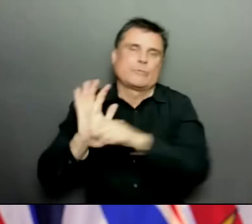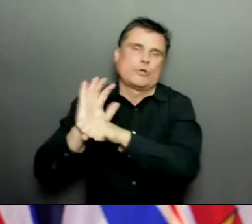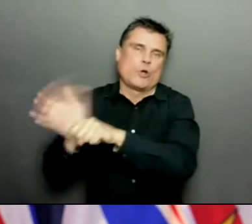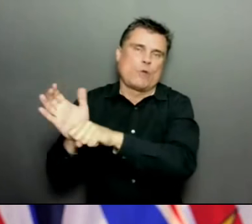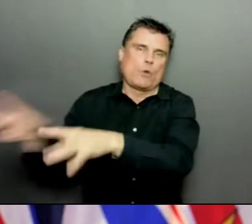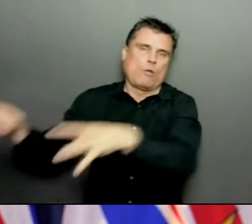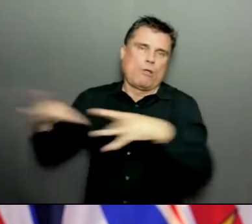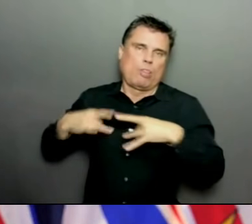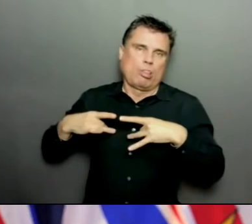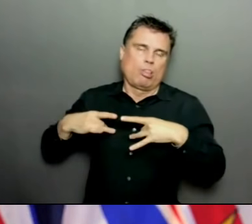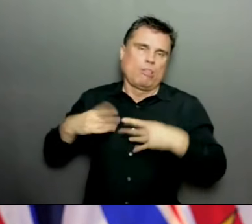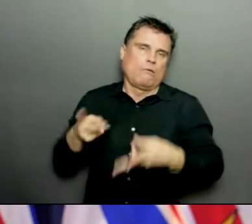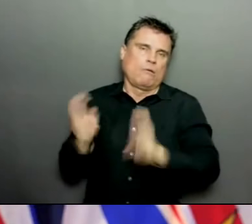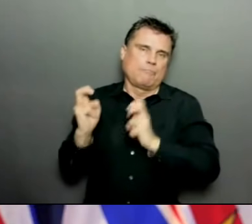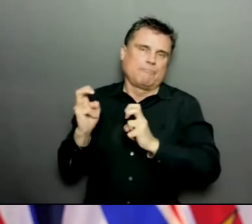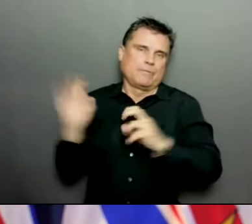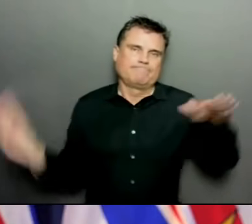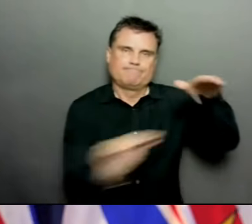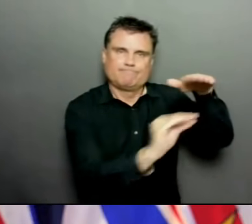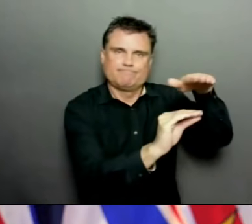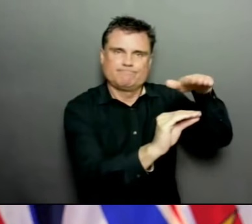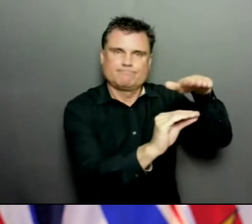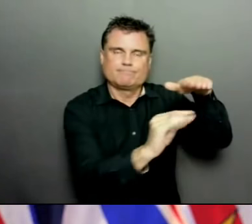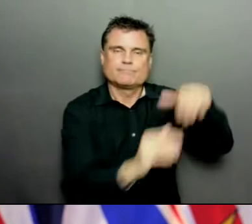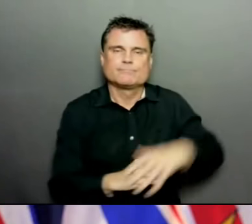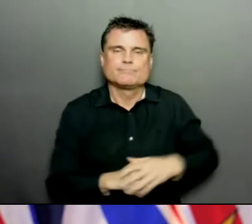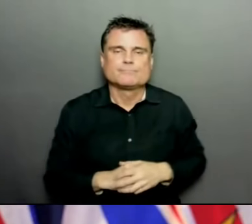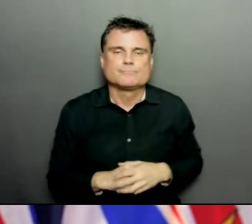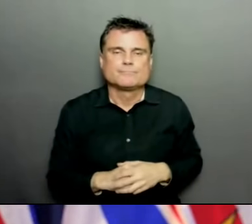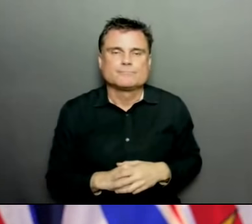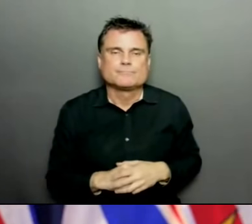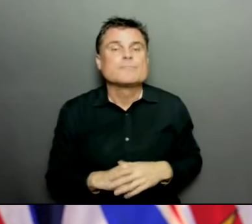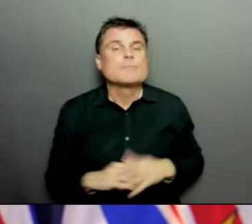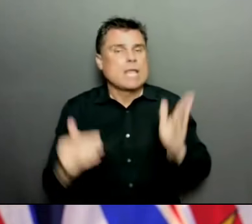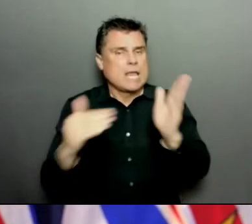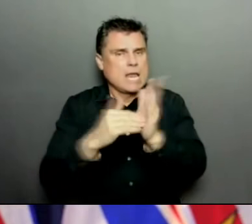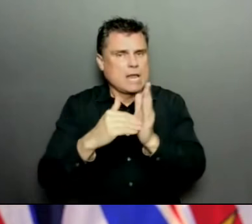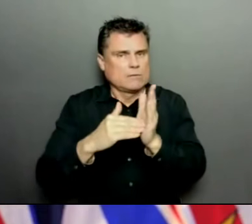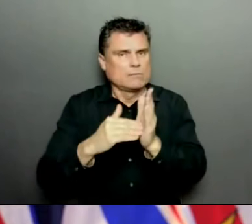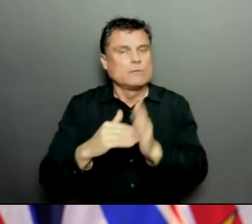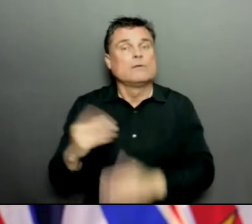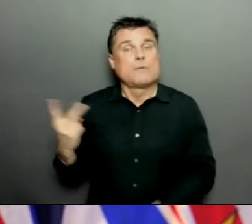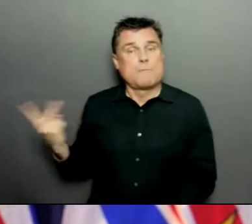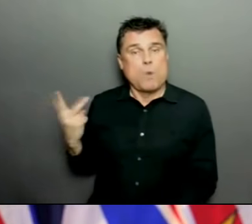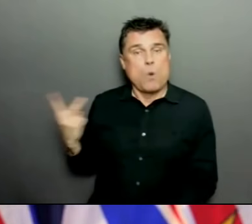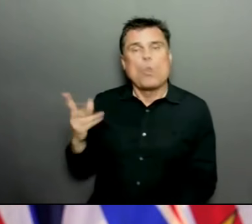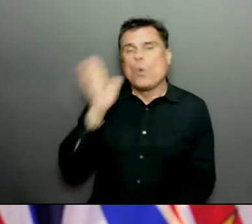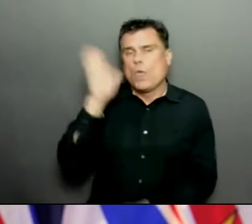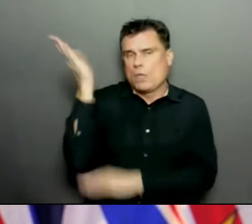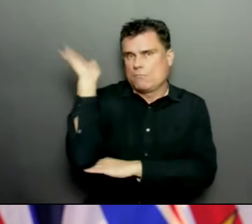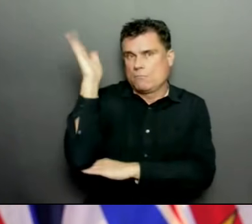COVID-19, due to COVID-19 80, and critical care. As Dr. Henry has noted, we will be program be providing